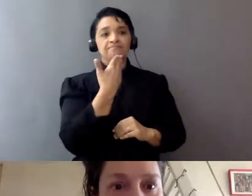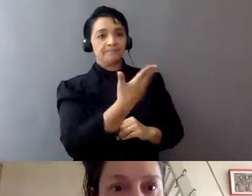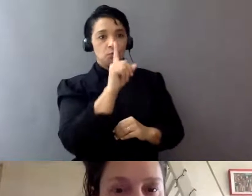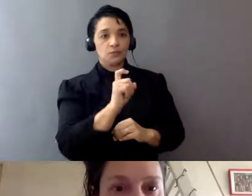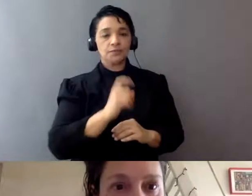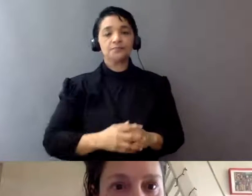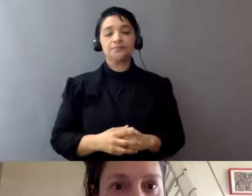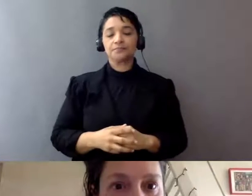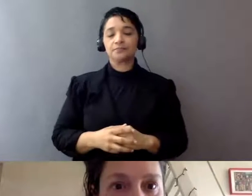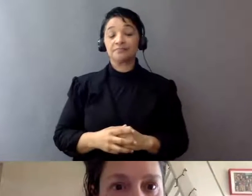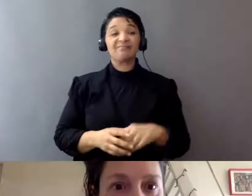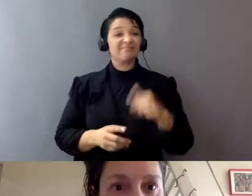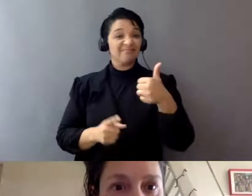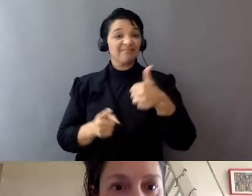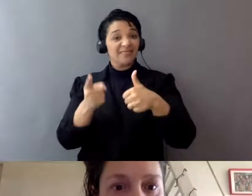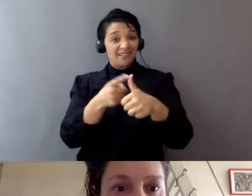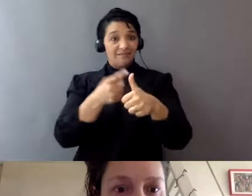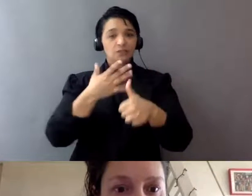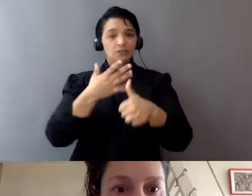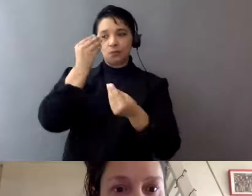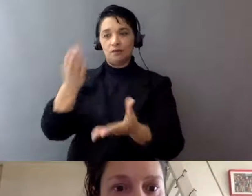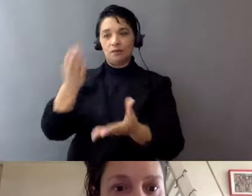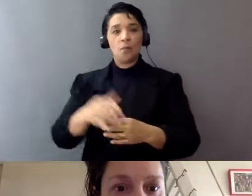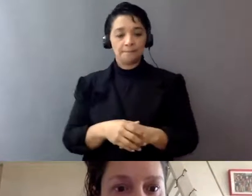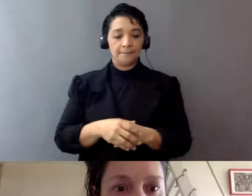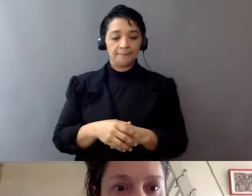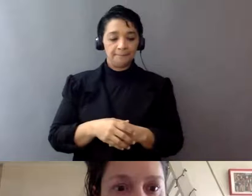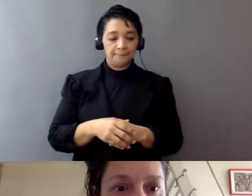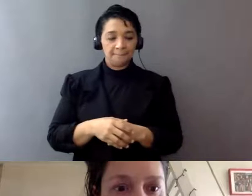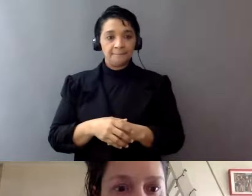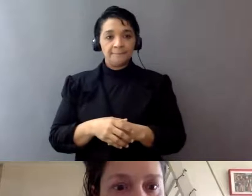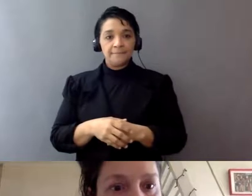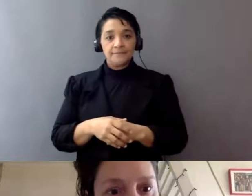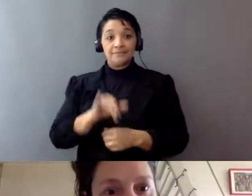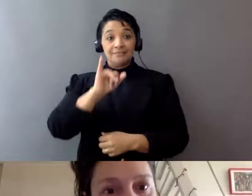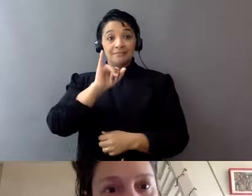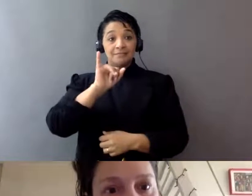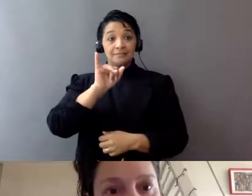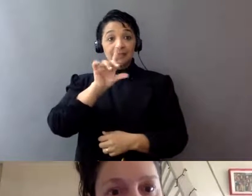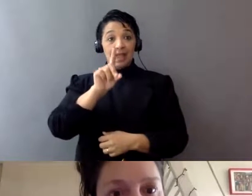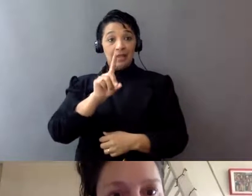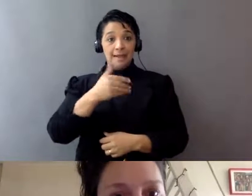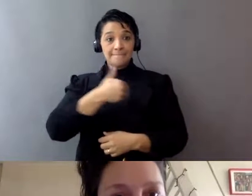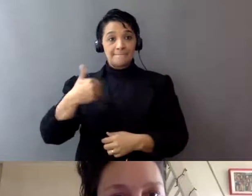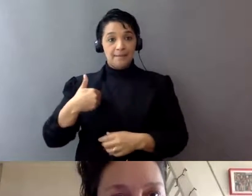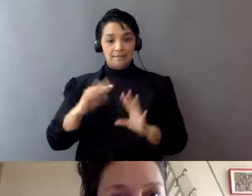Let me say first that IDA works, not necessarily just with our members.